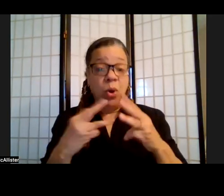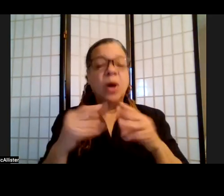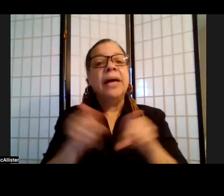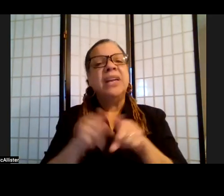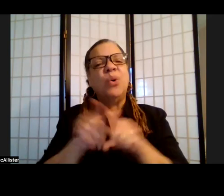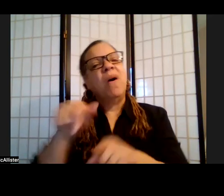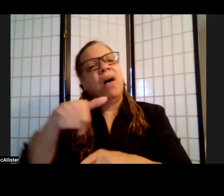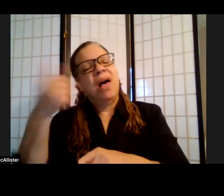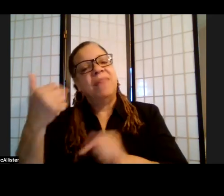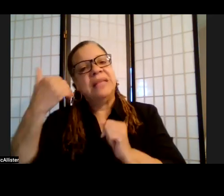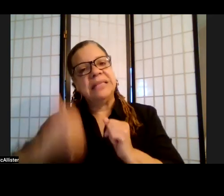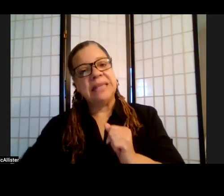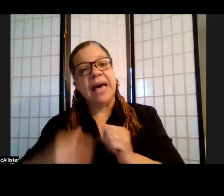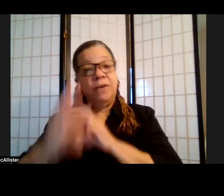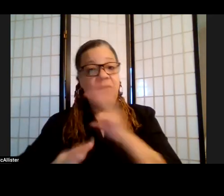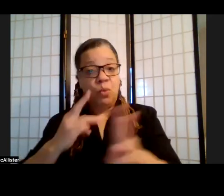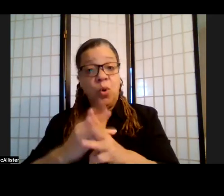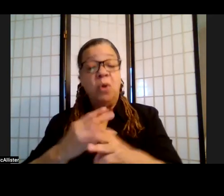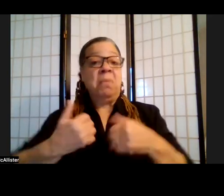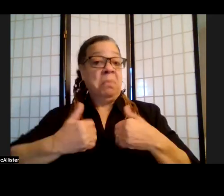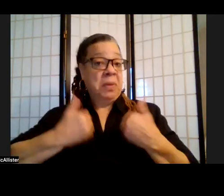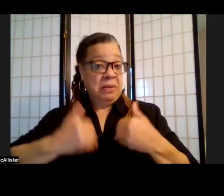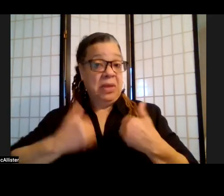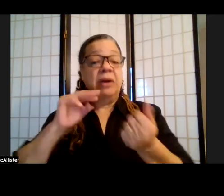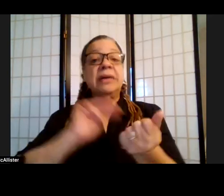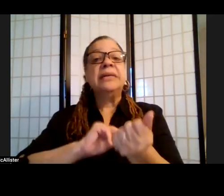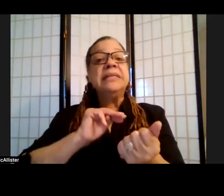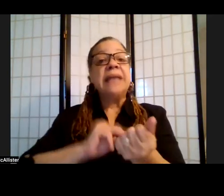a young doctor, Lieutenant King K. Holmes, was also confronting the